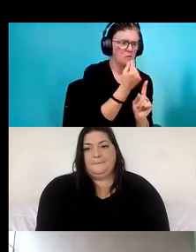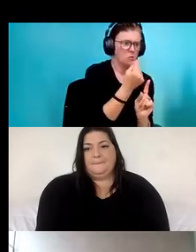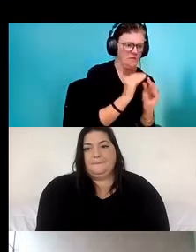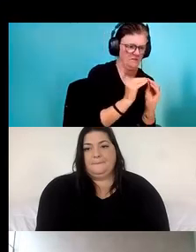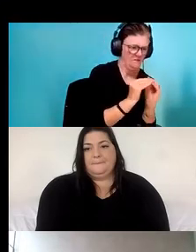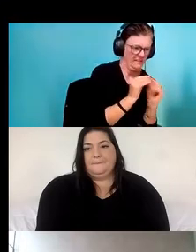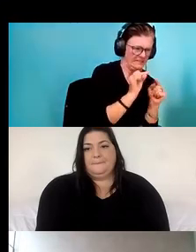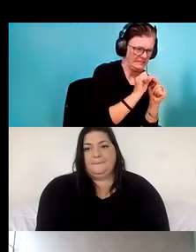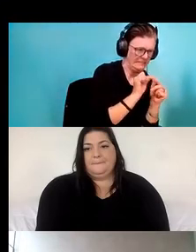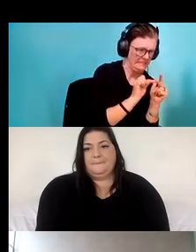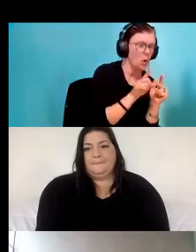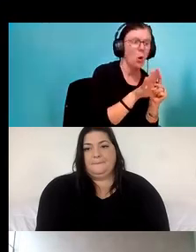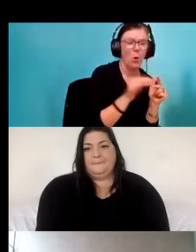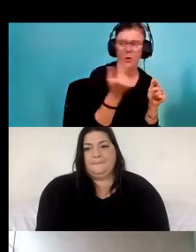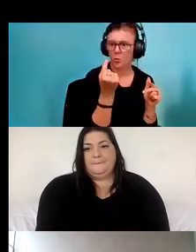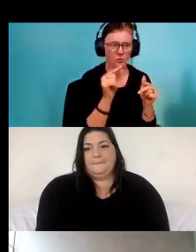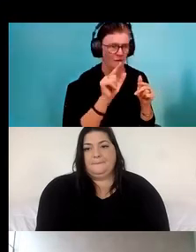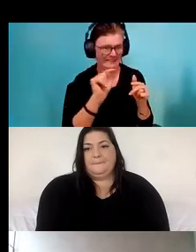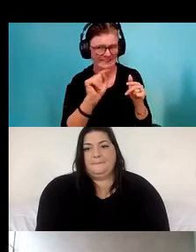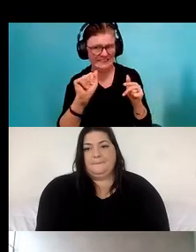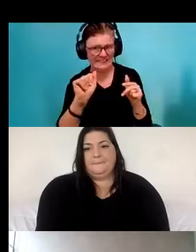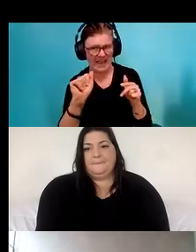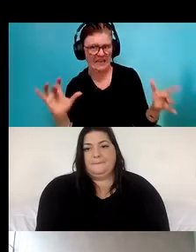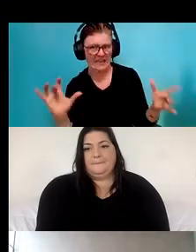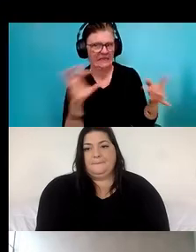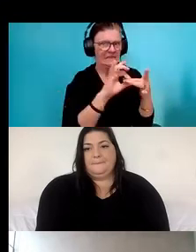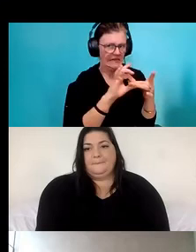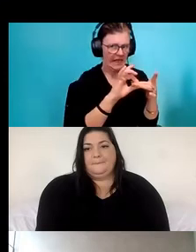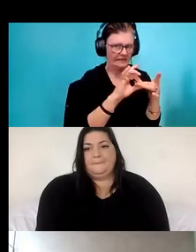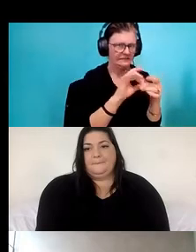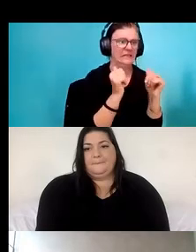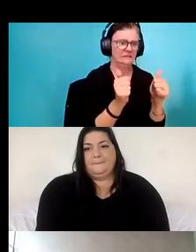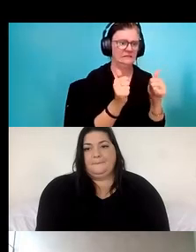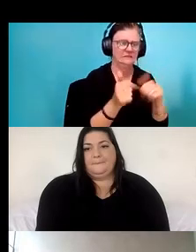help get work to where it needs to be.